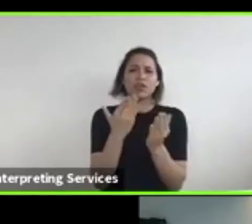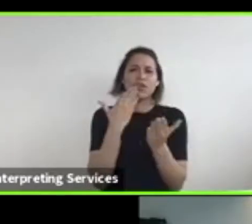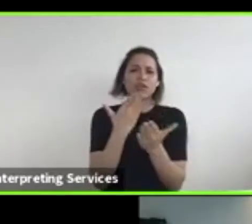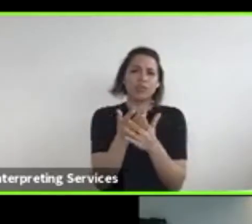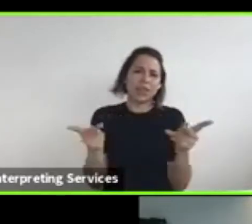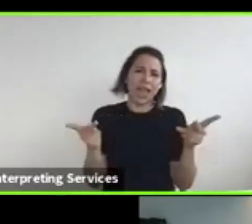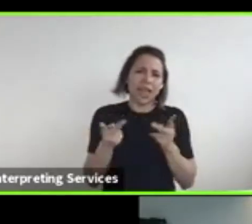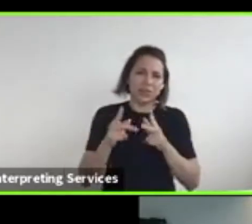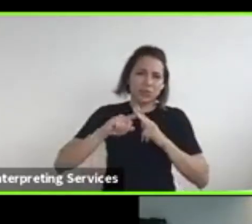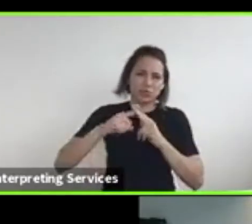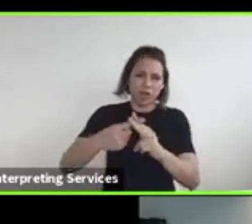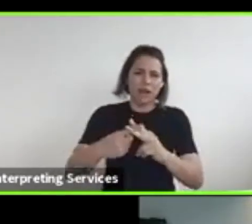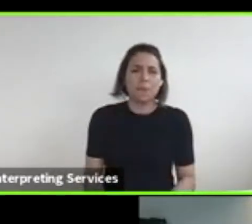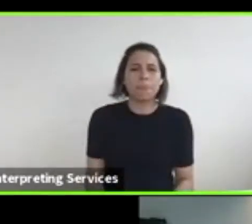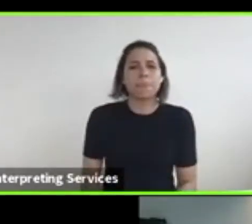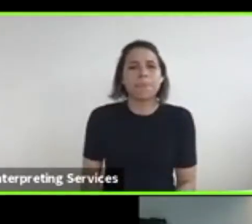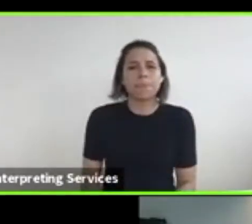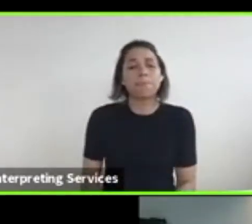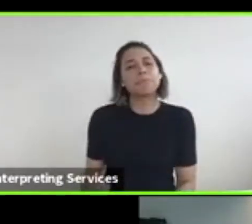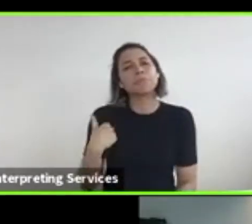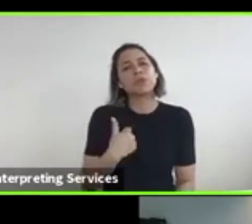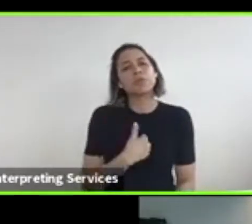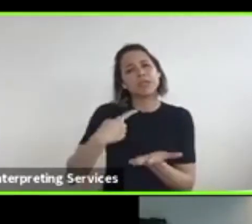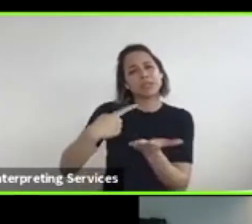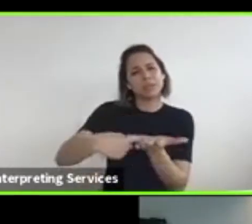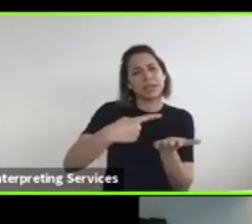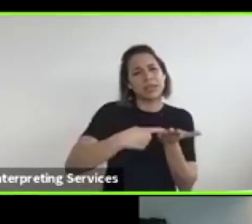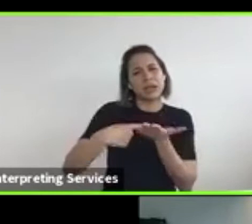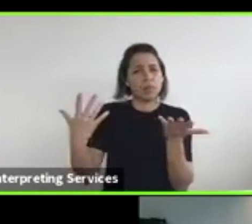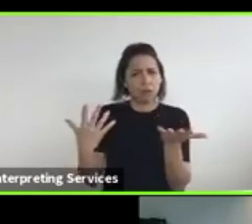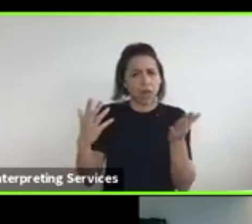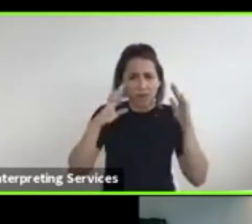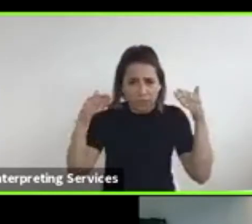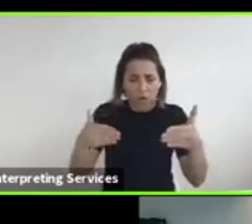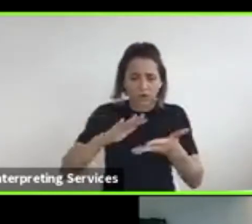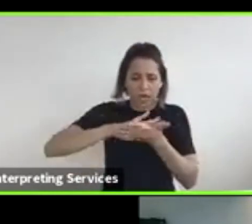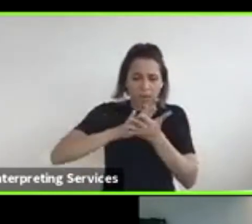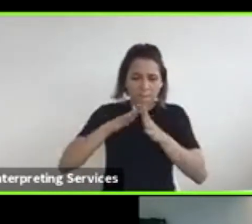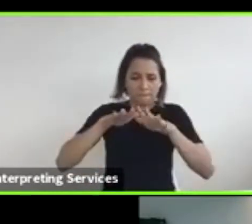WE ARE SPEAKING OF SOLIDARITY, AND WE ARE SPEAKING OF POWER AND RESONANCE,